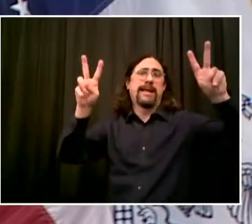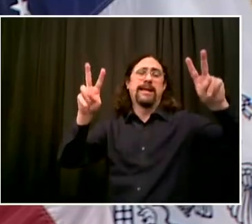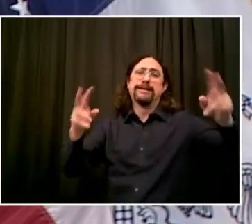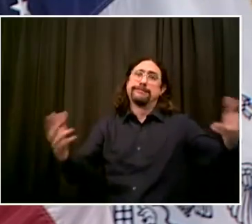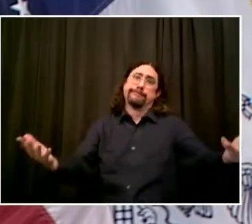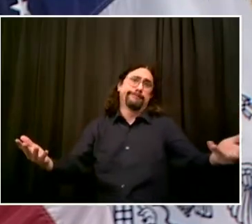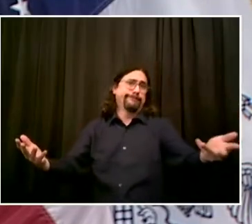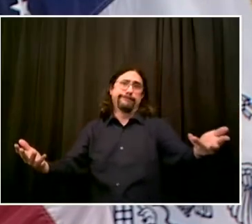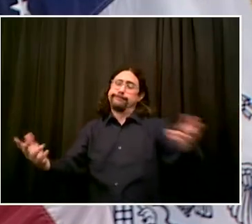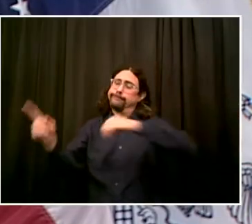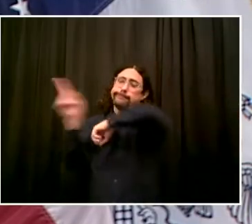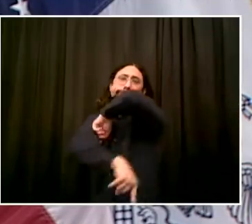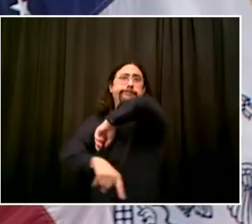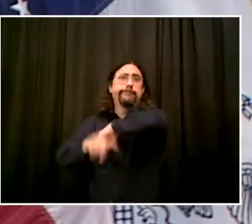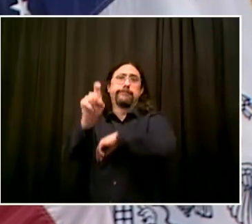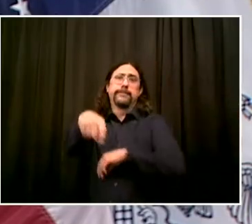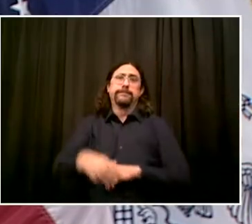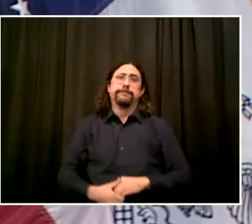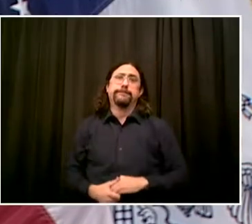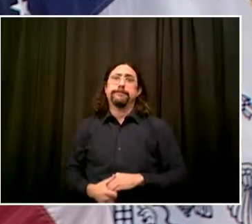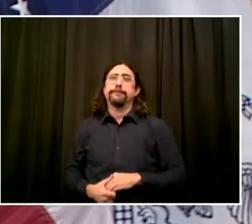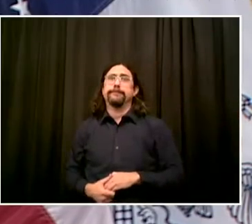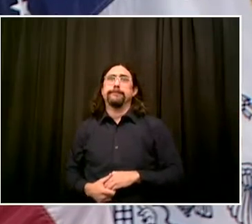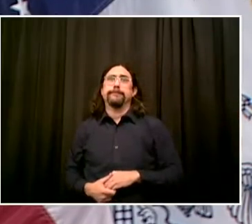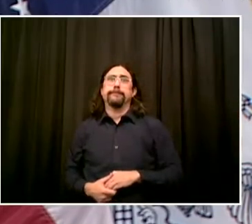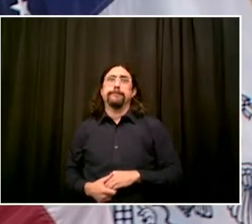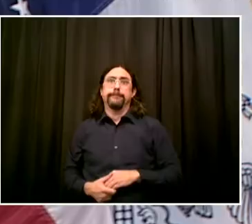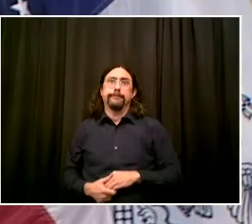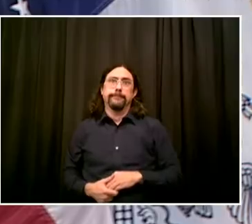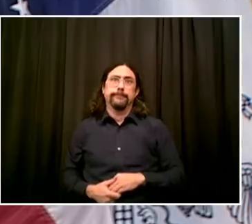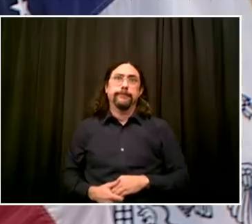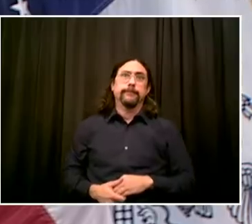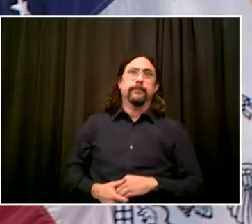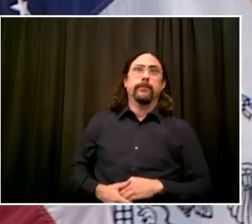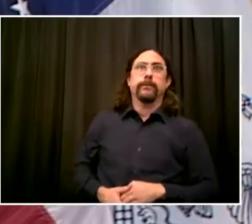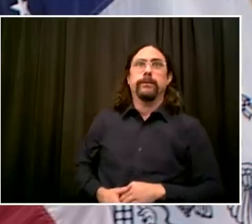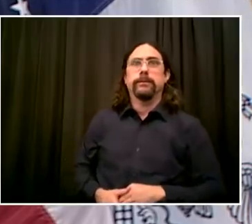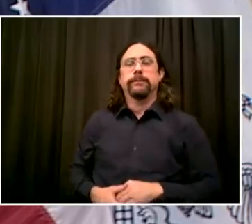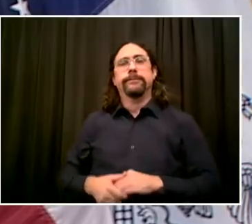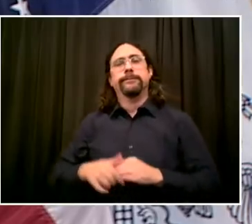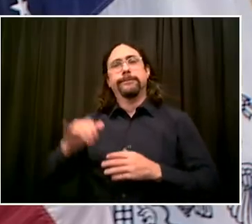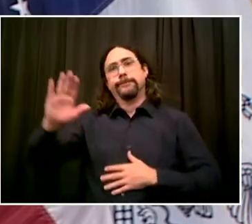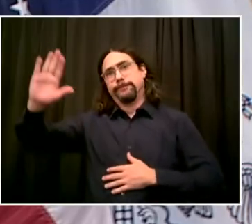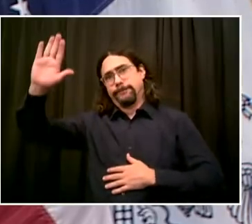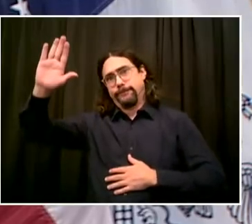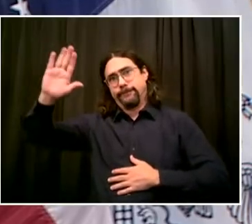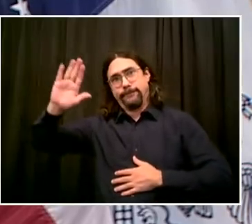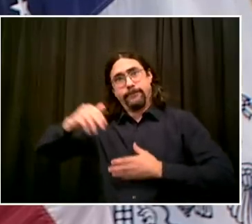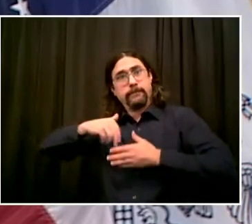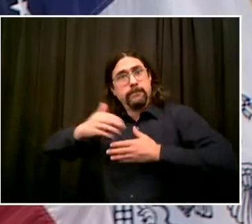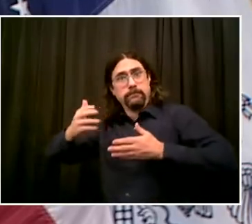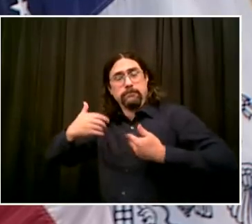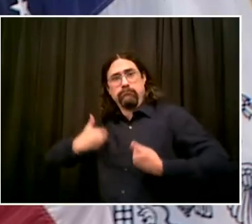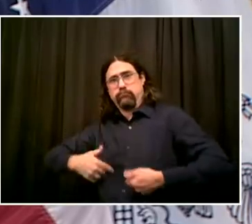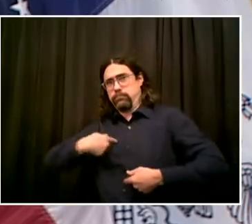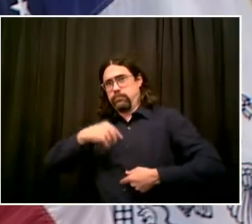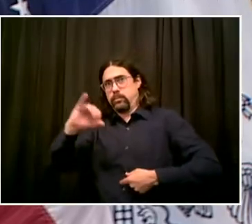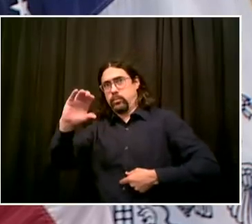A NDTY HEWLLI SUFFER THE CONSEQUENCES. NEXT IS COURTNEY FROM [INDISCERNIBLE].